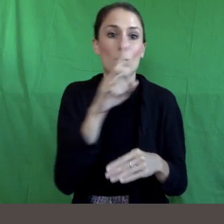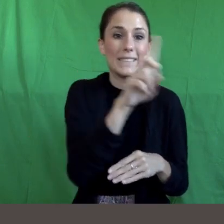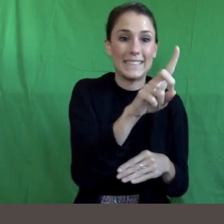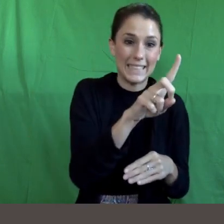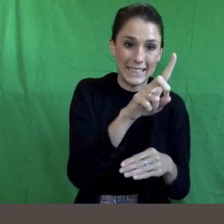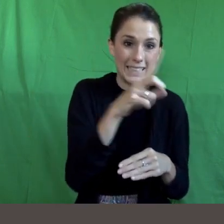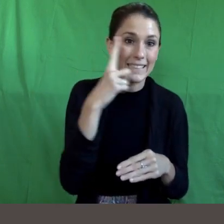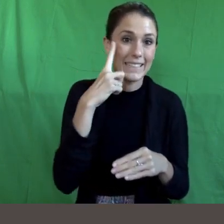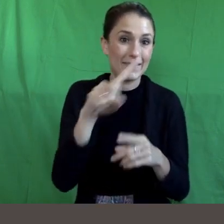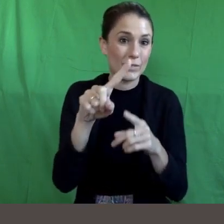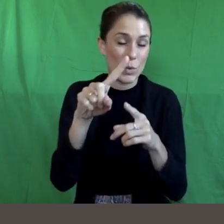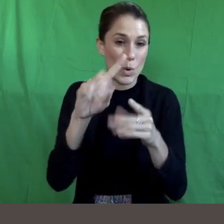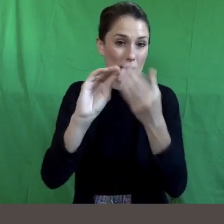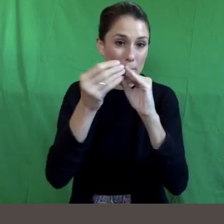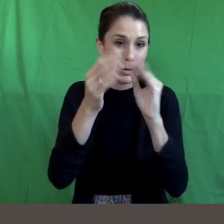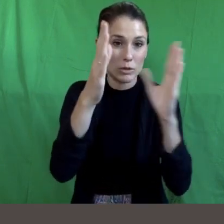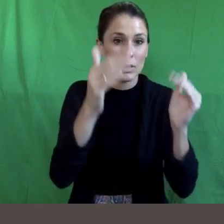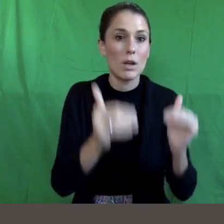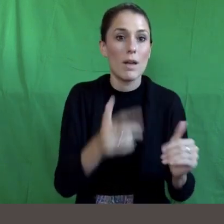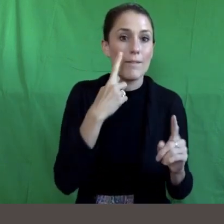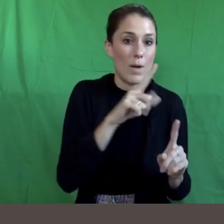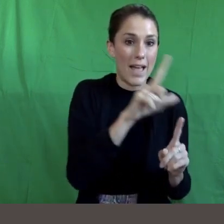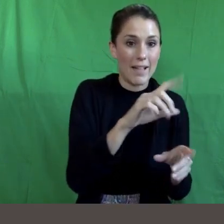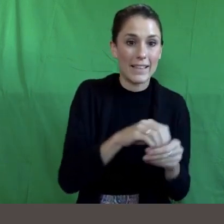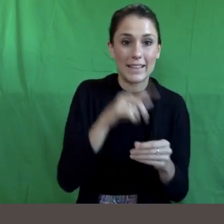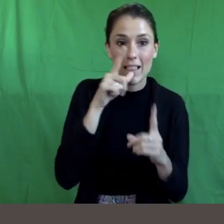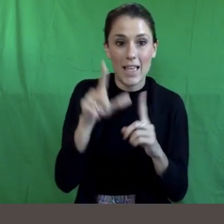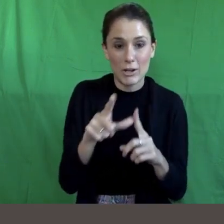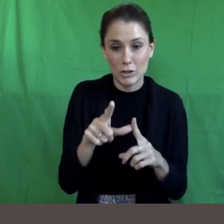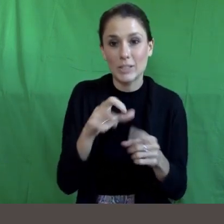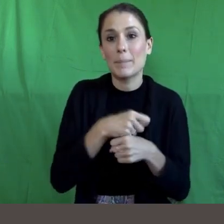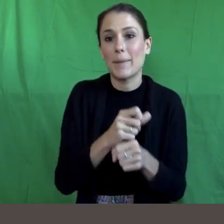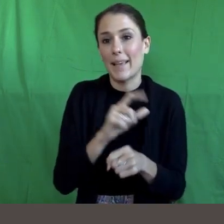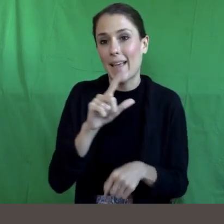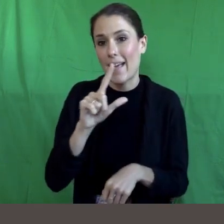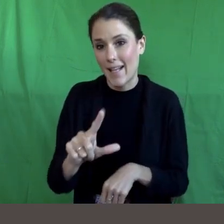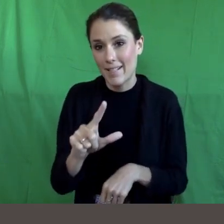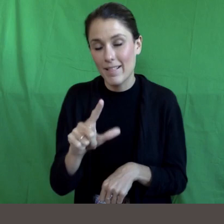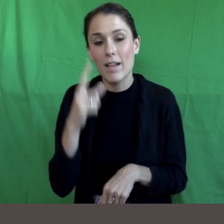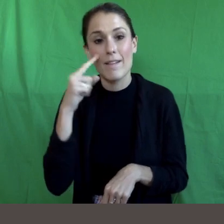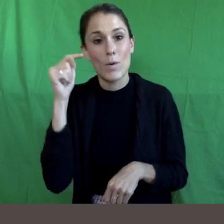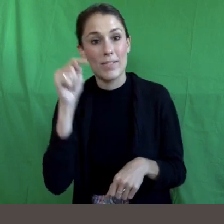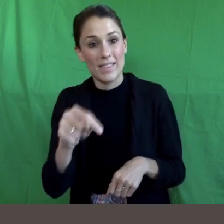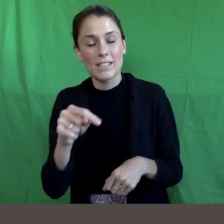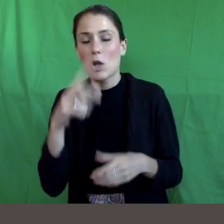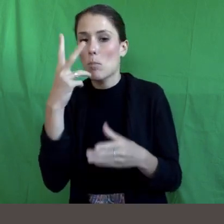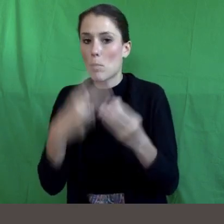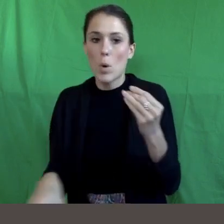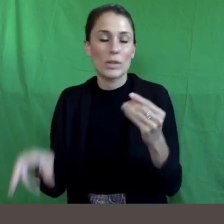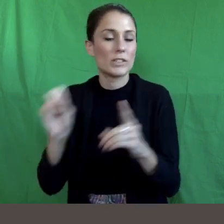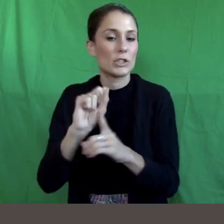We could write something like this. For D in digits, yield D, and for L in letters, yield L. In this world, we have both scenarios covered.